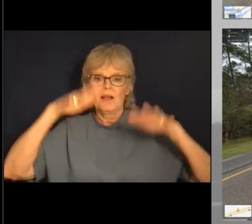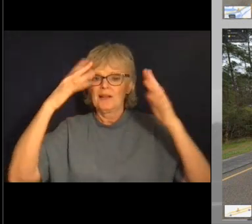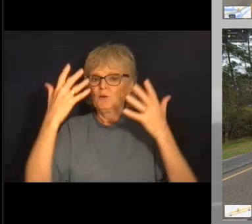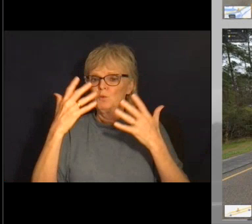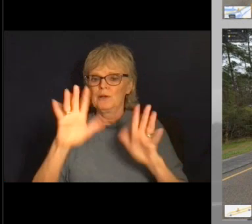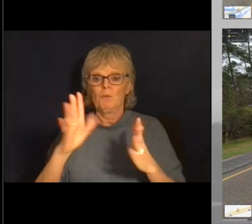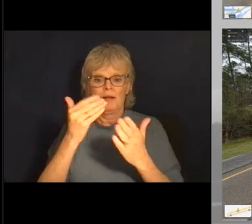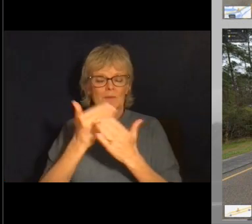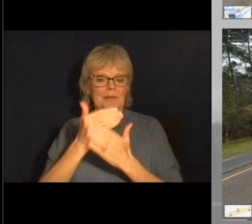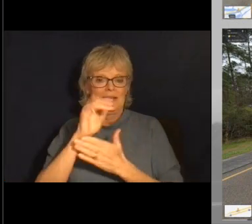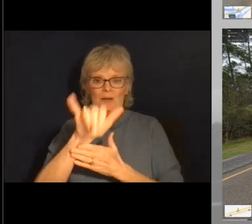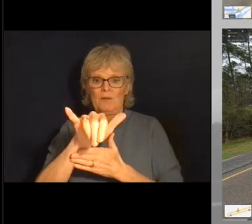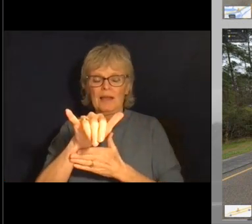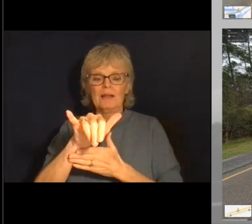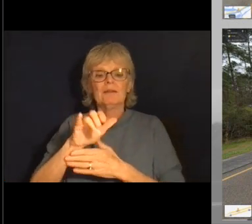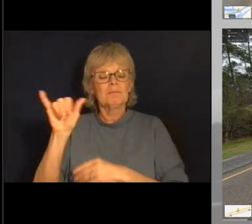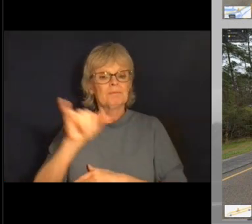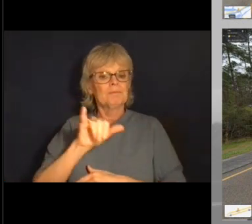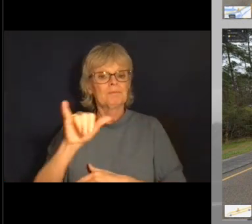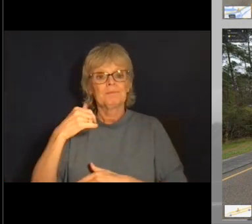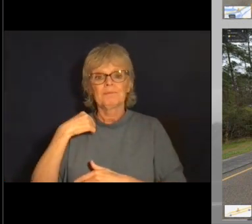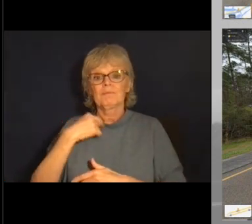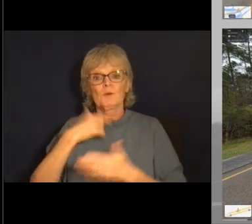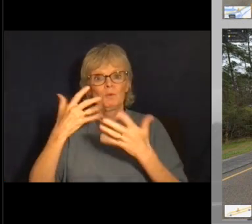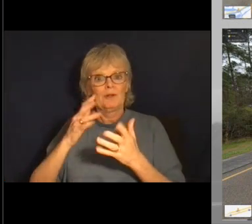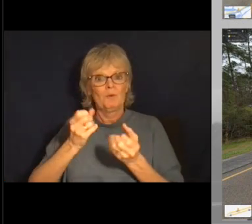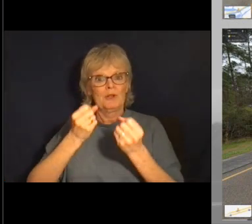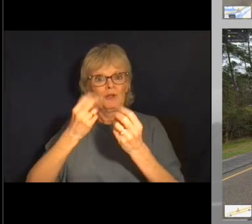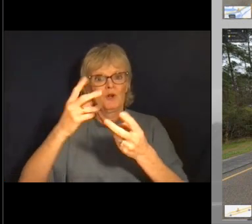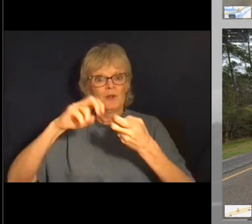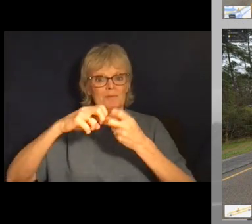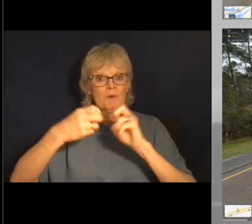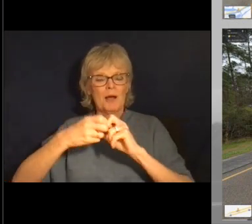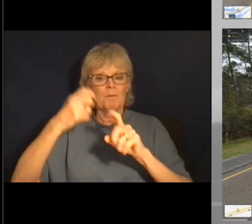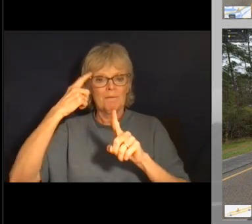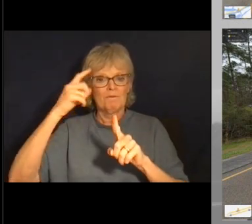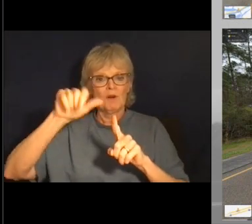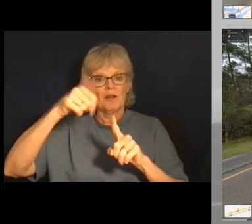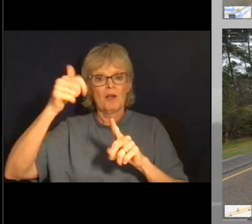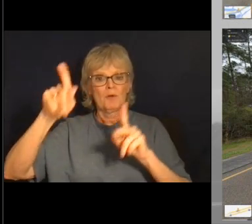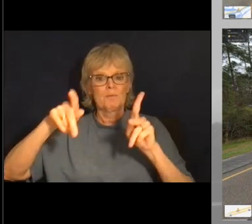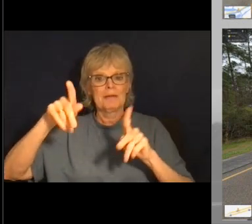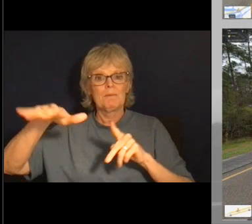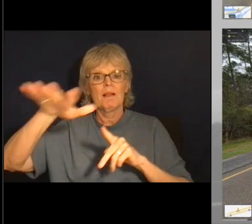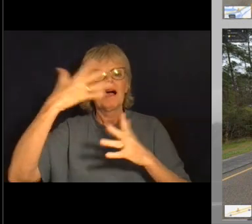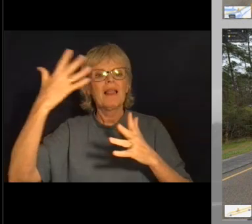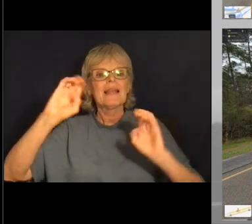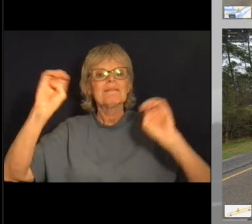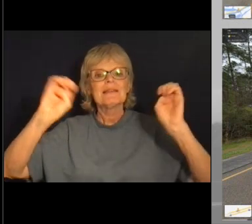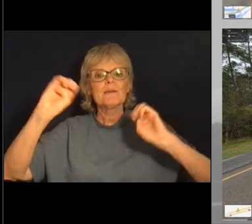On top of that, we don't want to cause problems for anybody else that's there. There are a lot of emergency personnel that are there